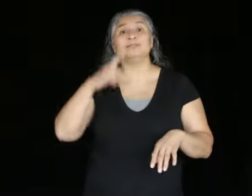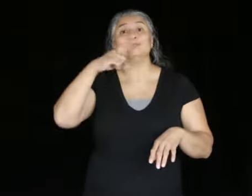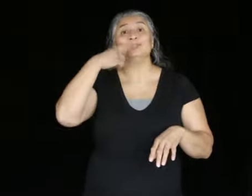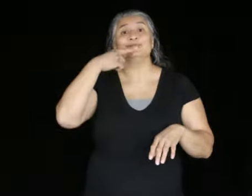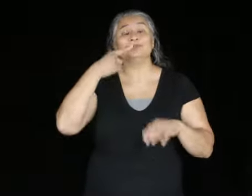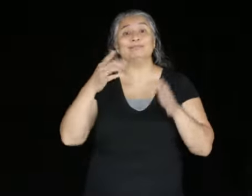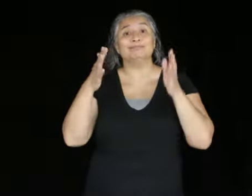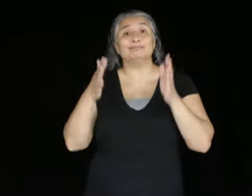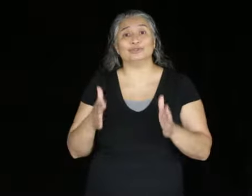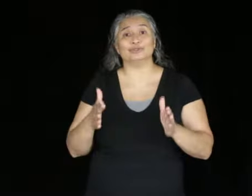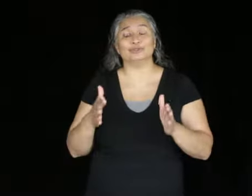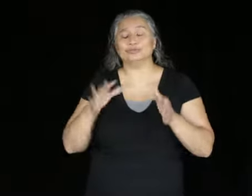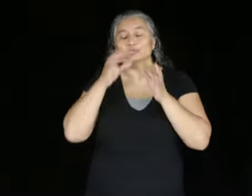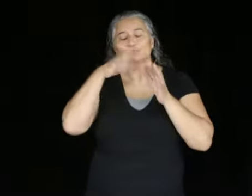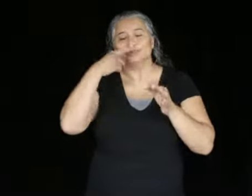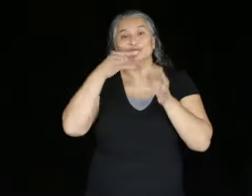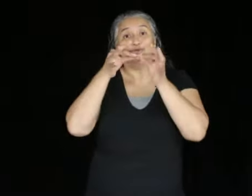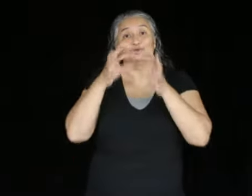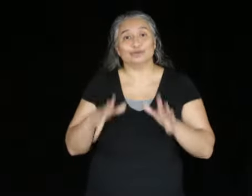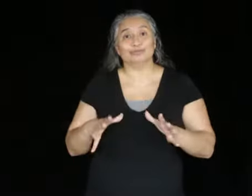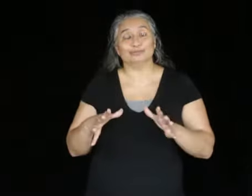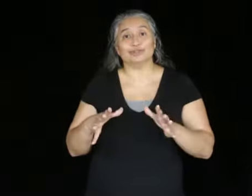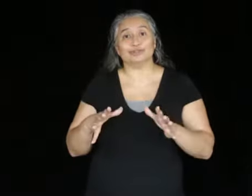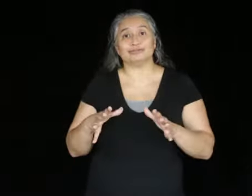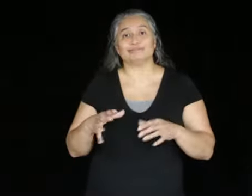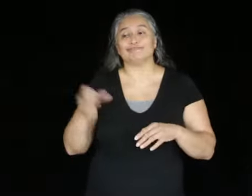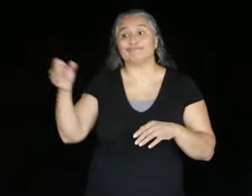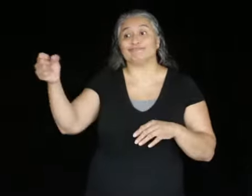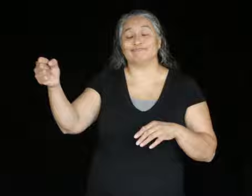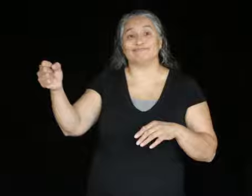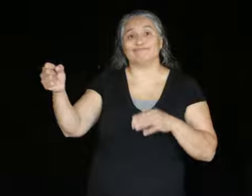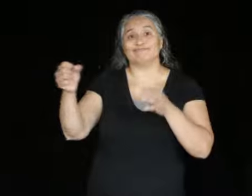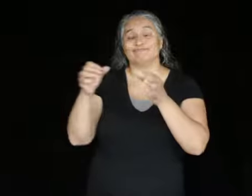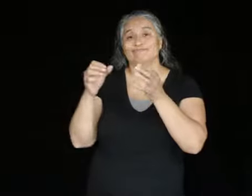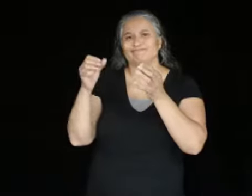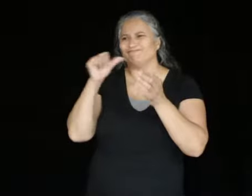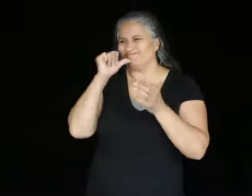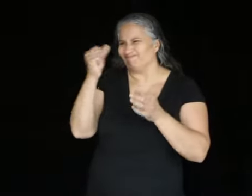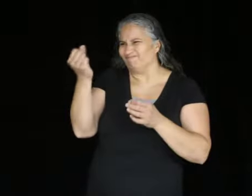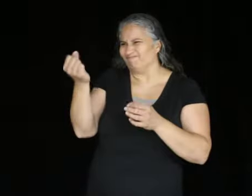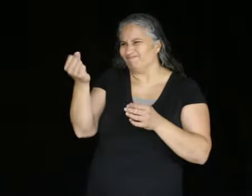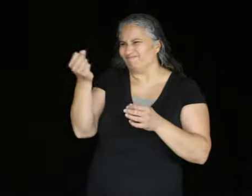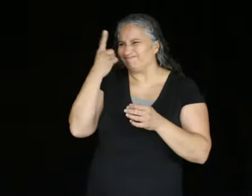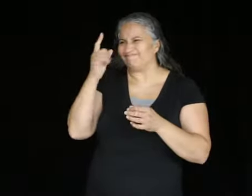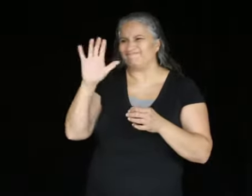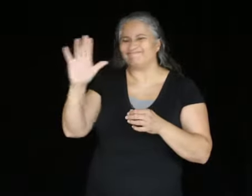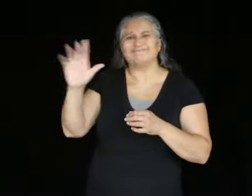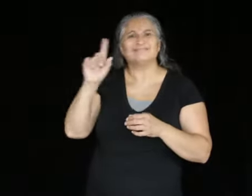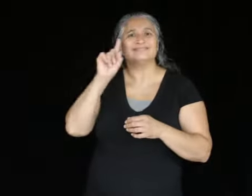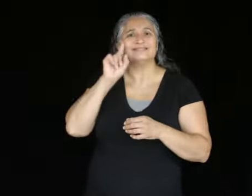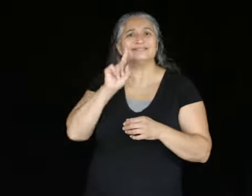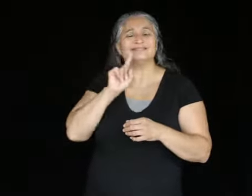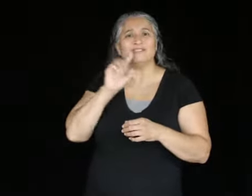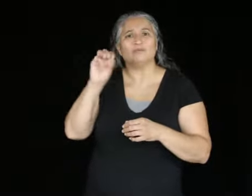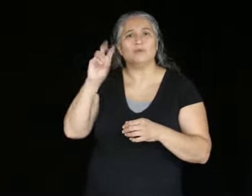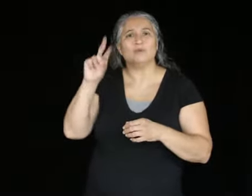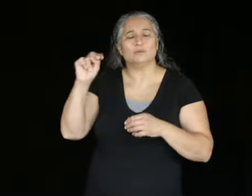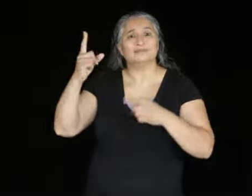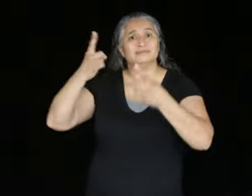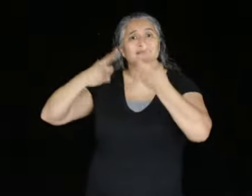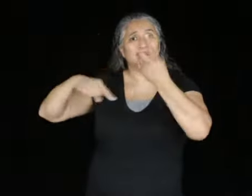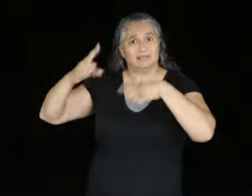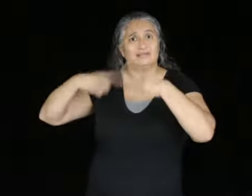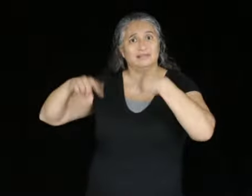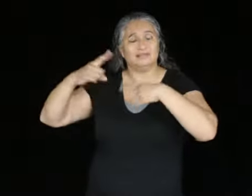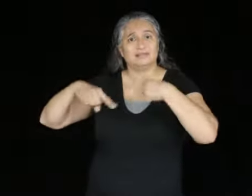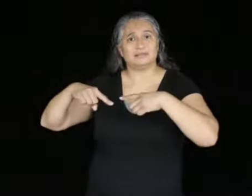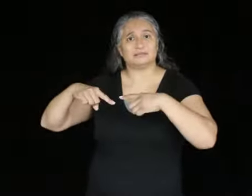Sometimes, a hearing interpreter does not understand a Deaf person’s signs so